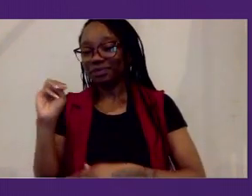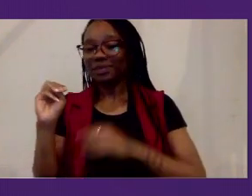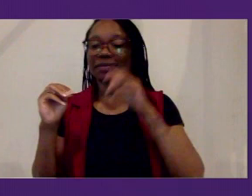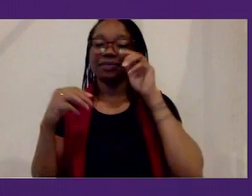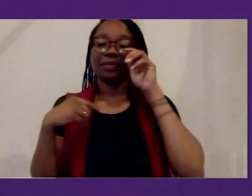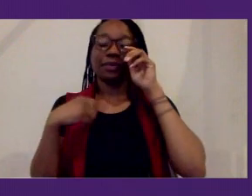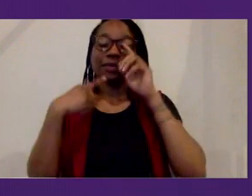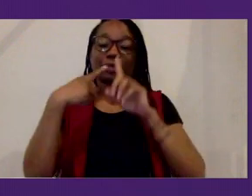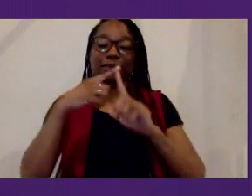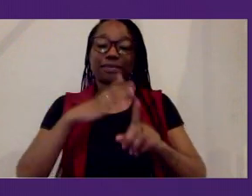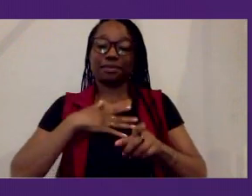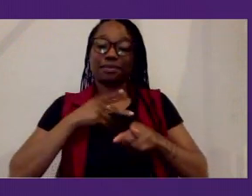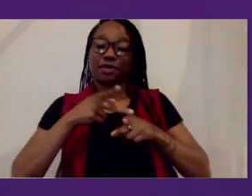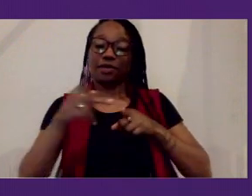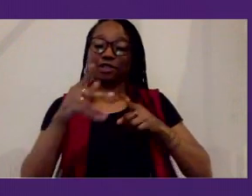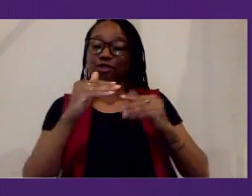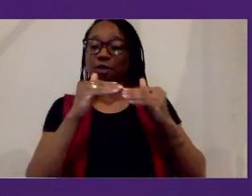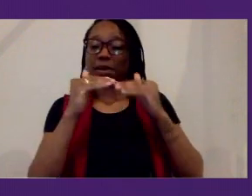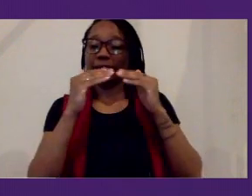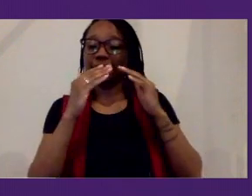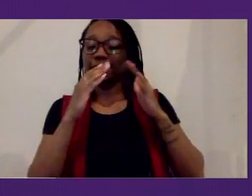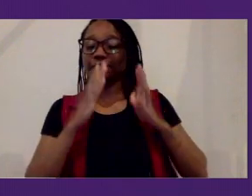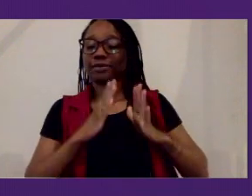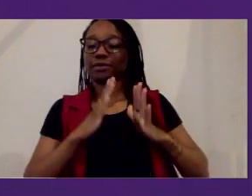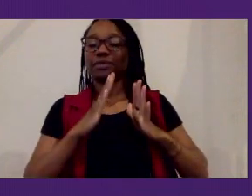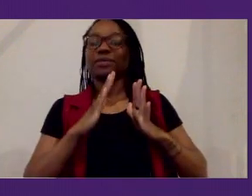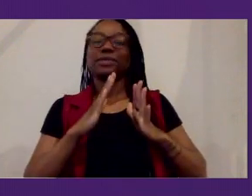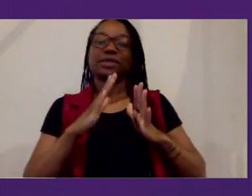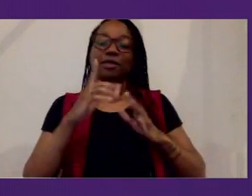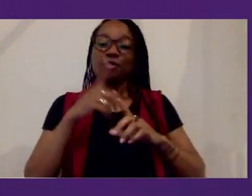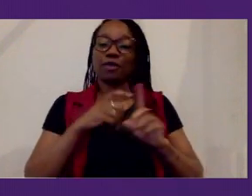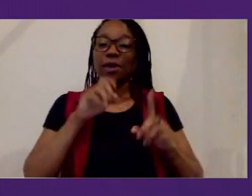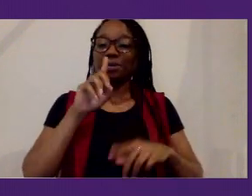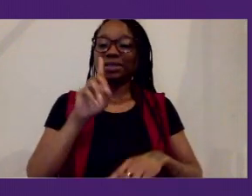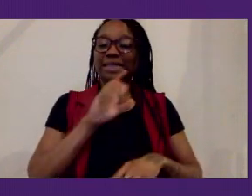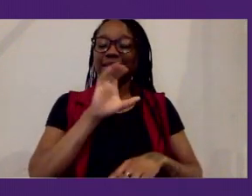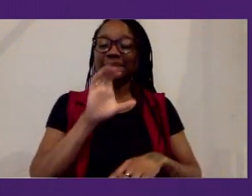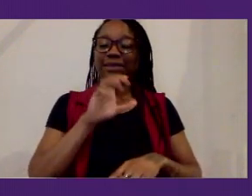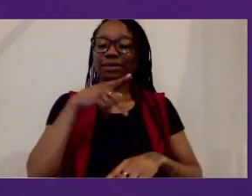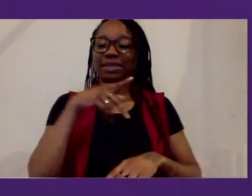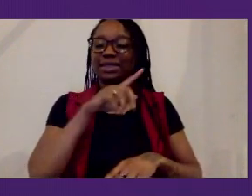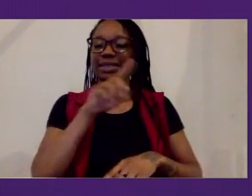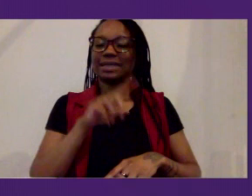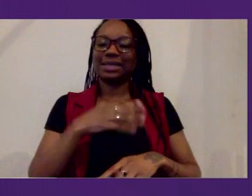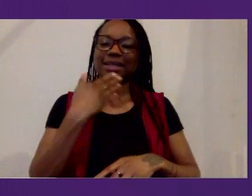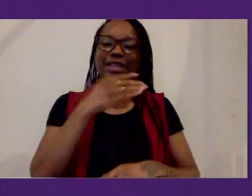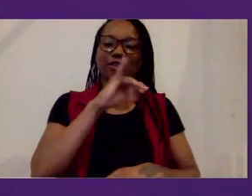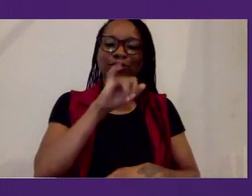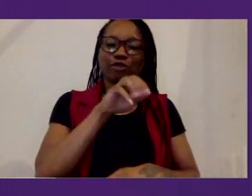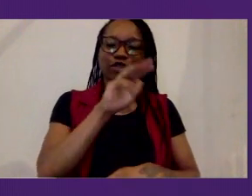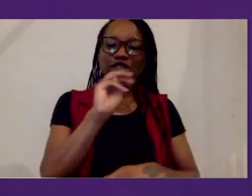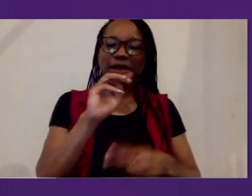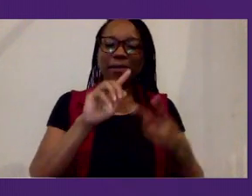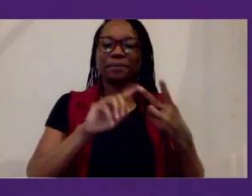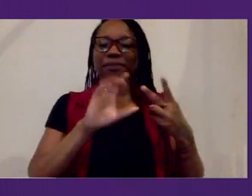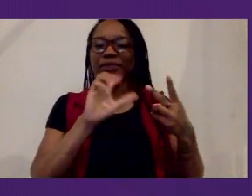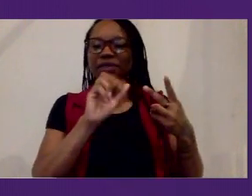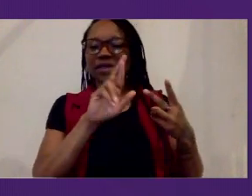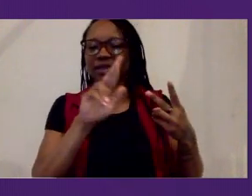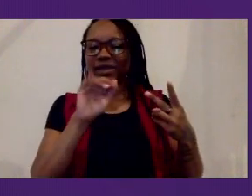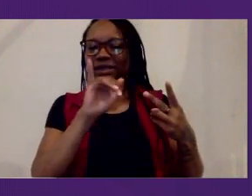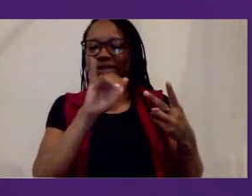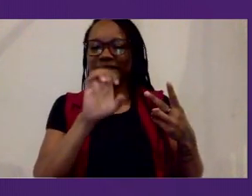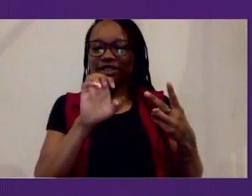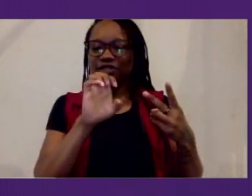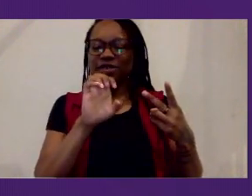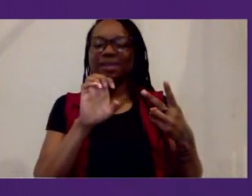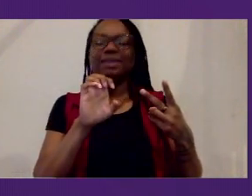friends, my DCPZ thought partners. Thank you, Jim Reese. Thank you, Carrie Redding. And also,